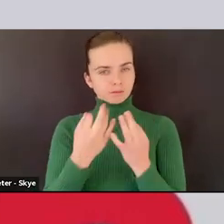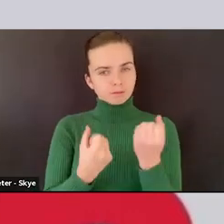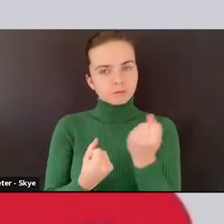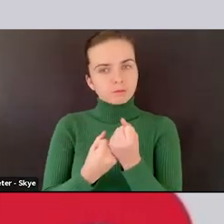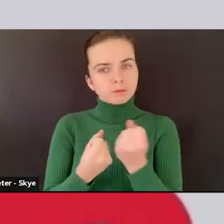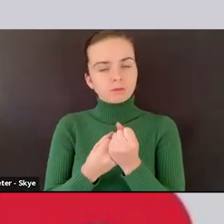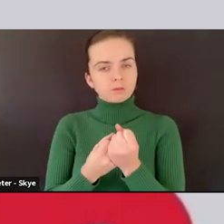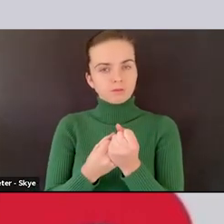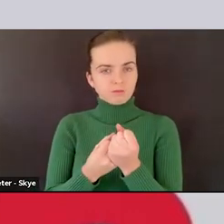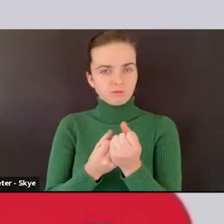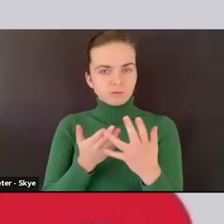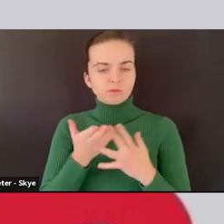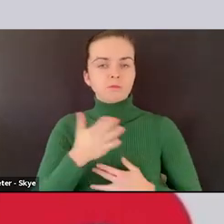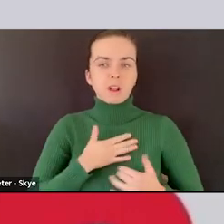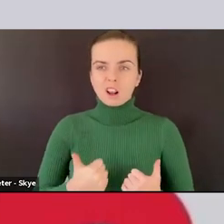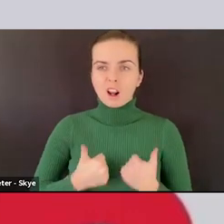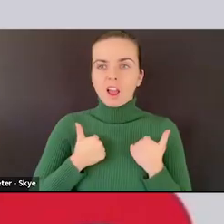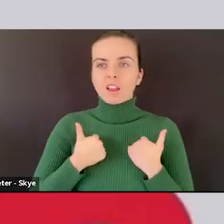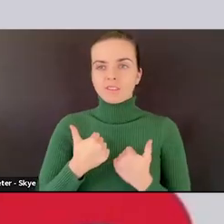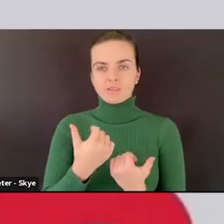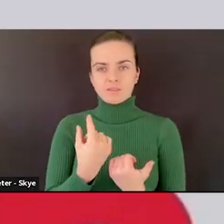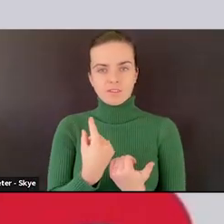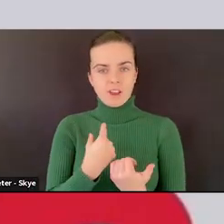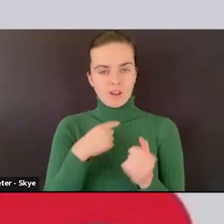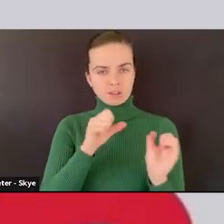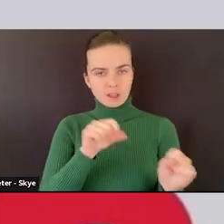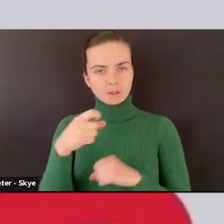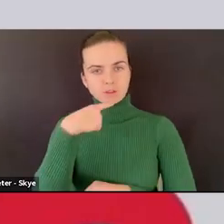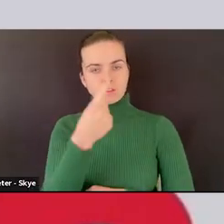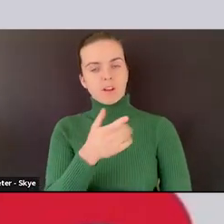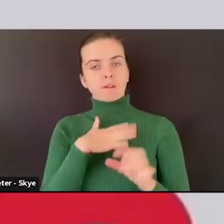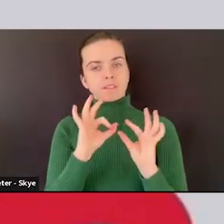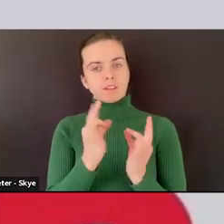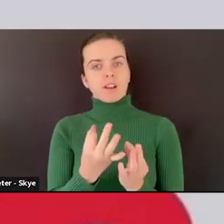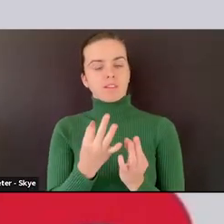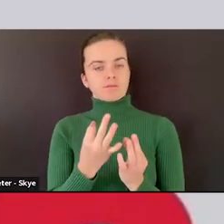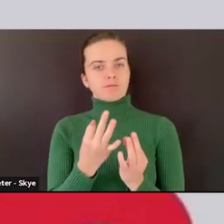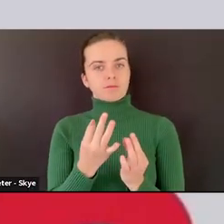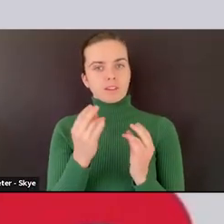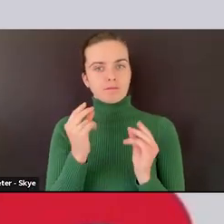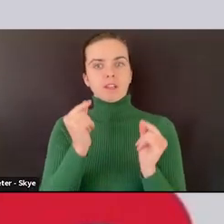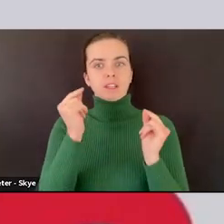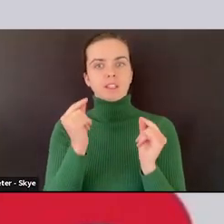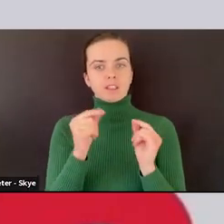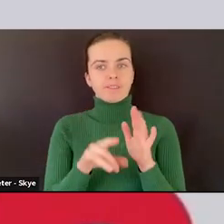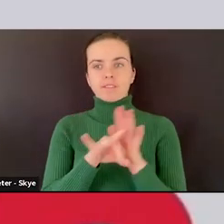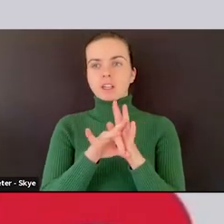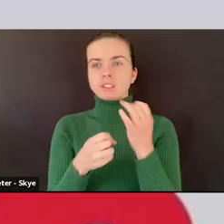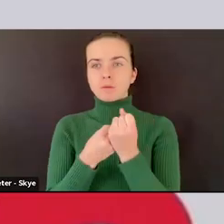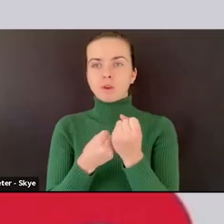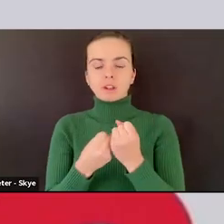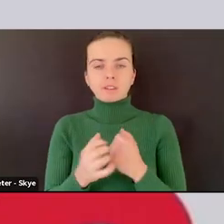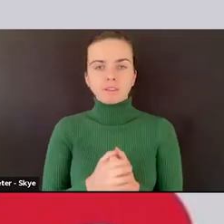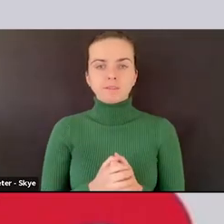throughout my lifetime, that I was able to tell them and to immediately find some support after